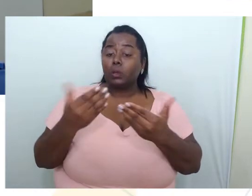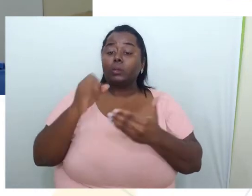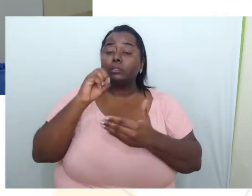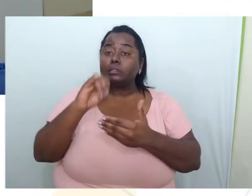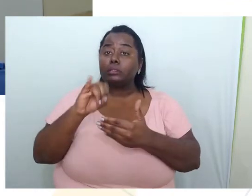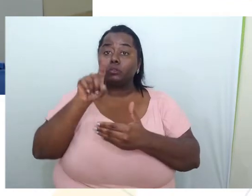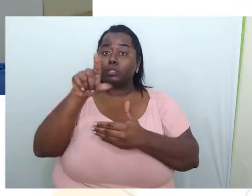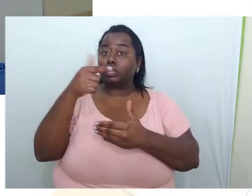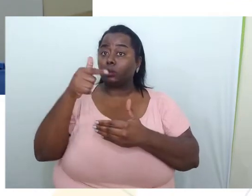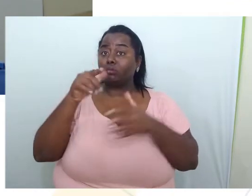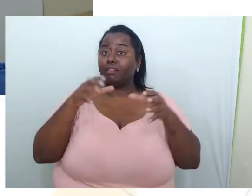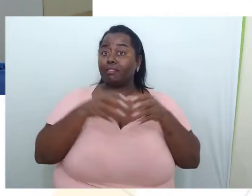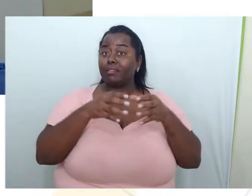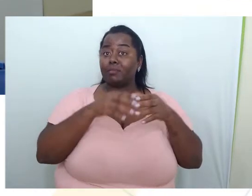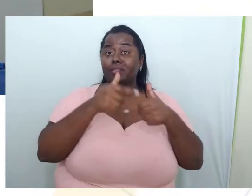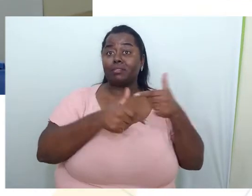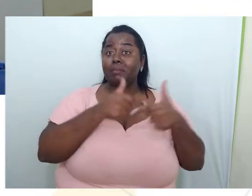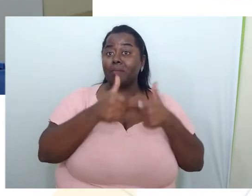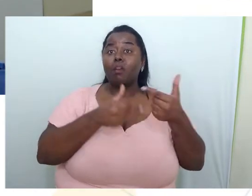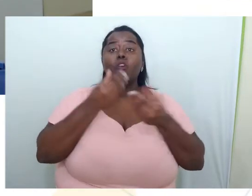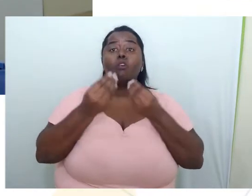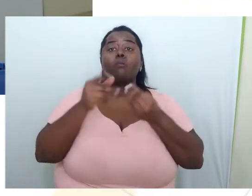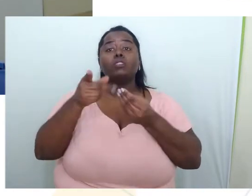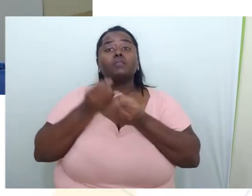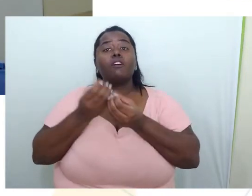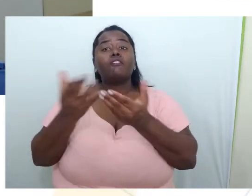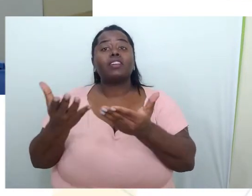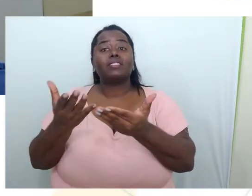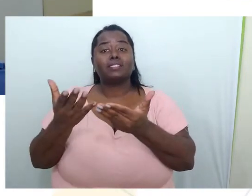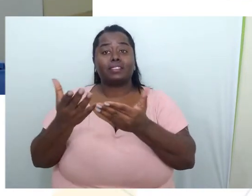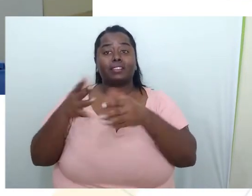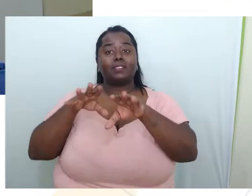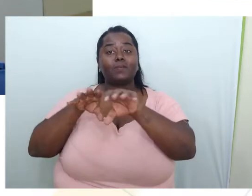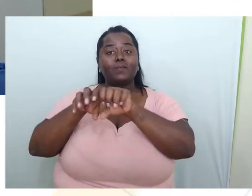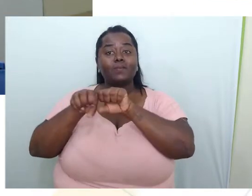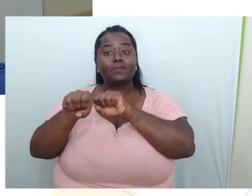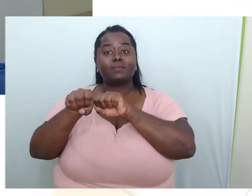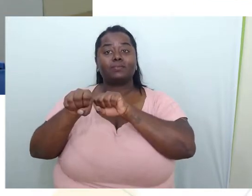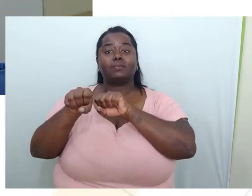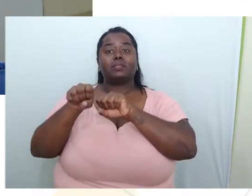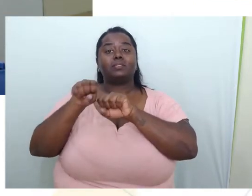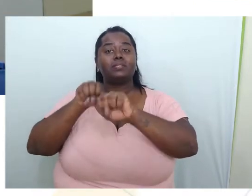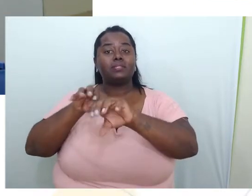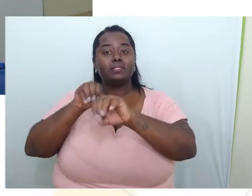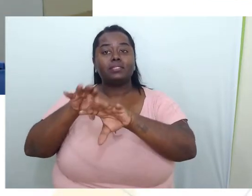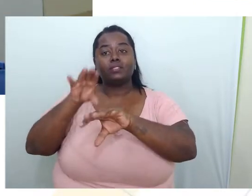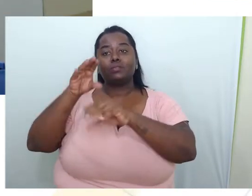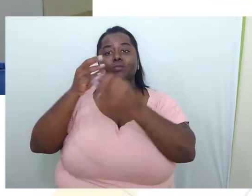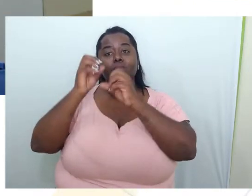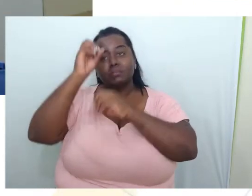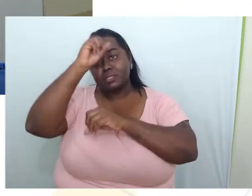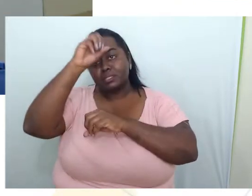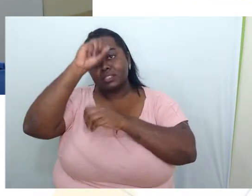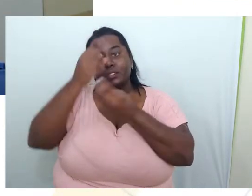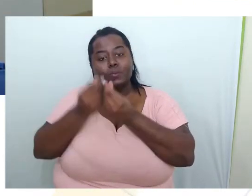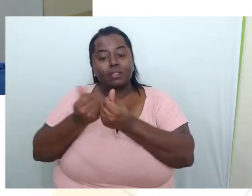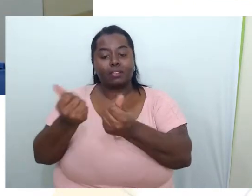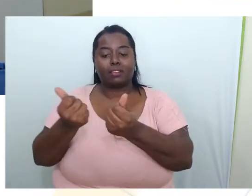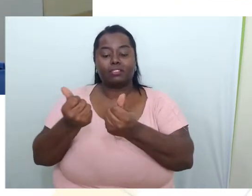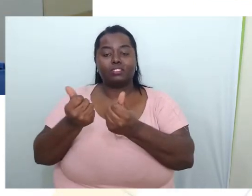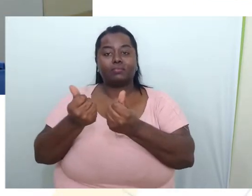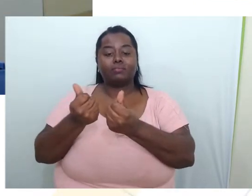have staff so you see how that that loop needs to be closed so that if you